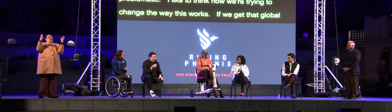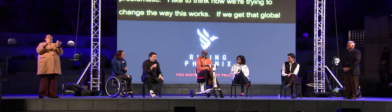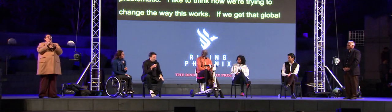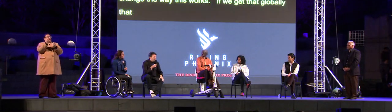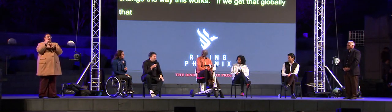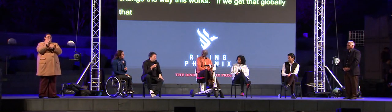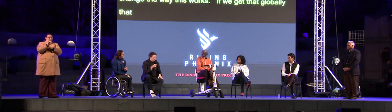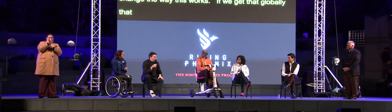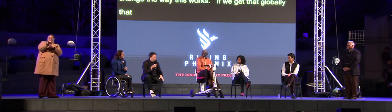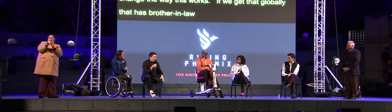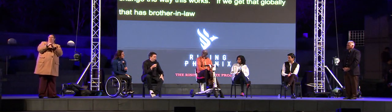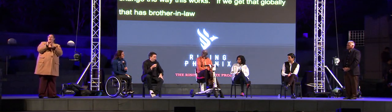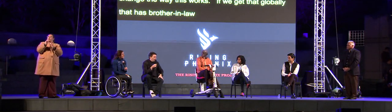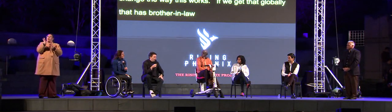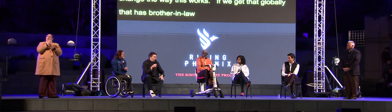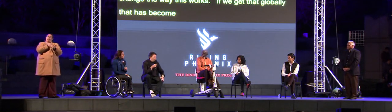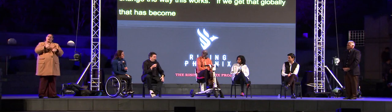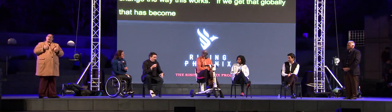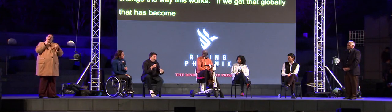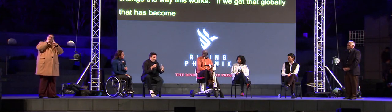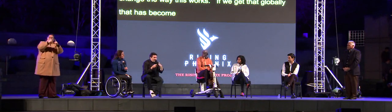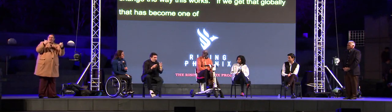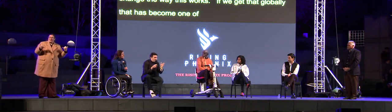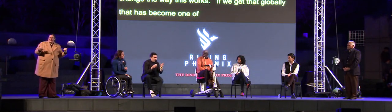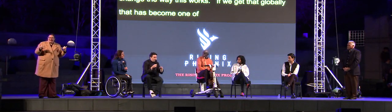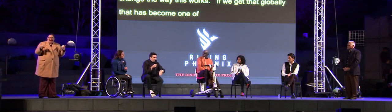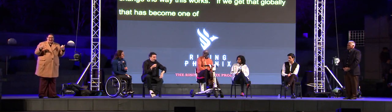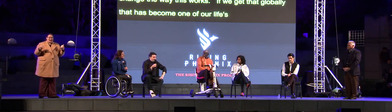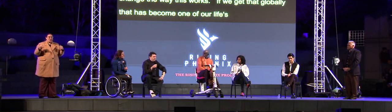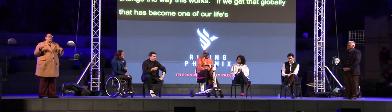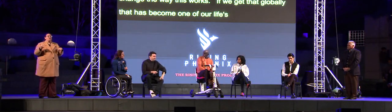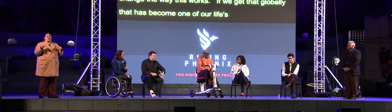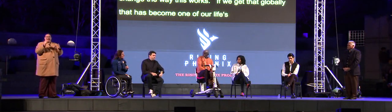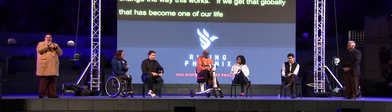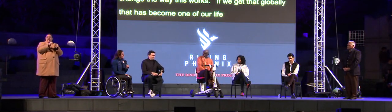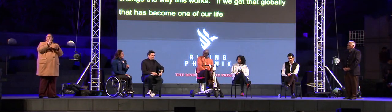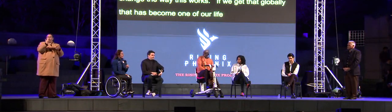of my life's missions now-- then I think our attitudes do shift.